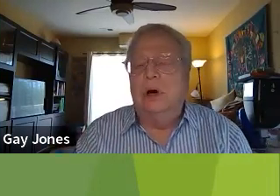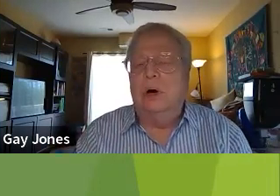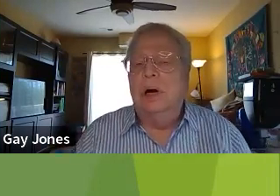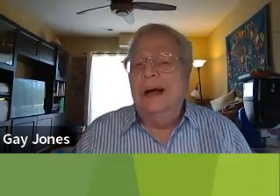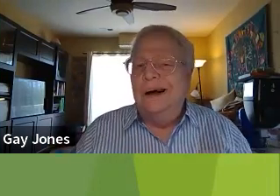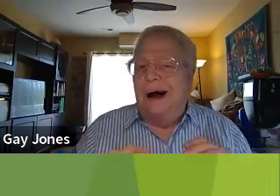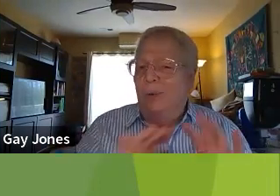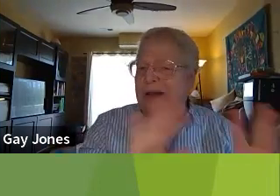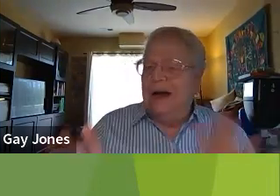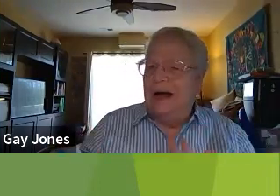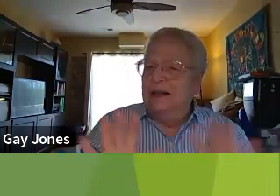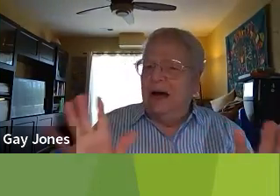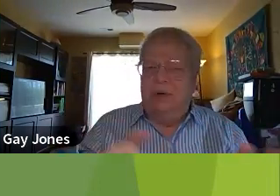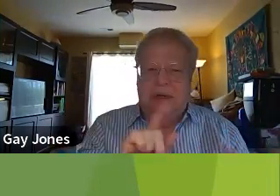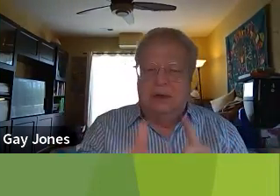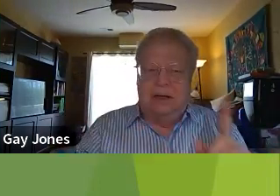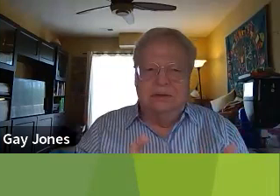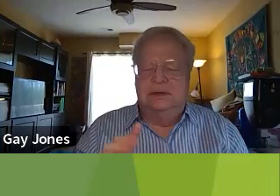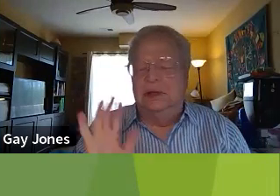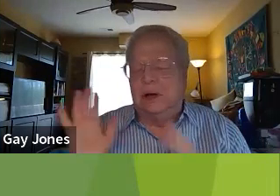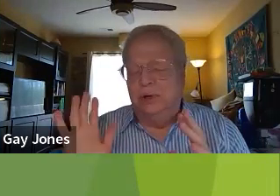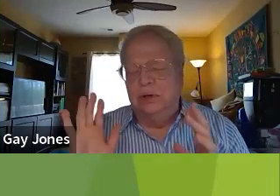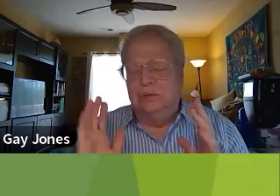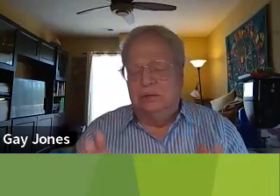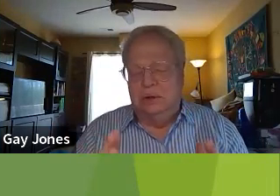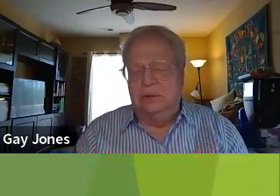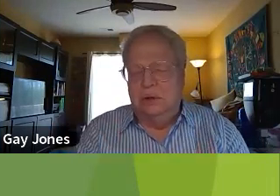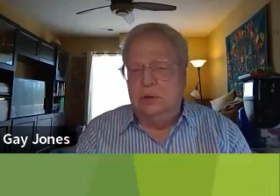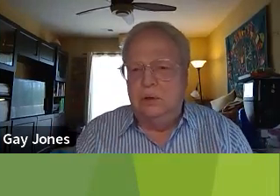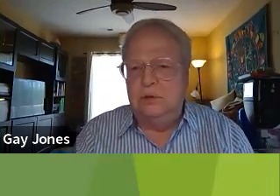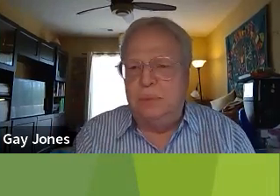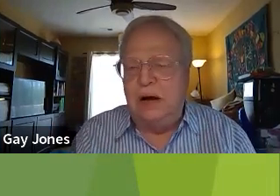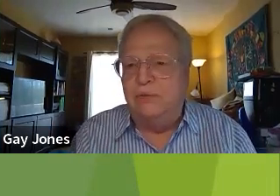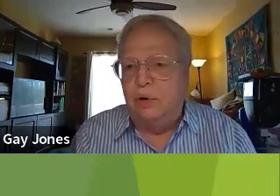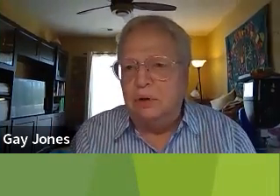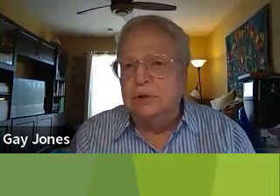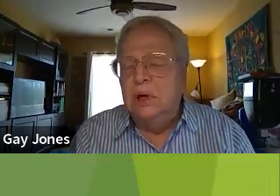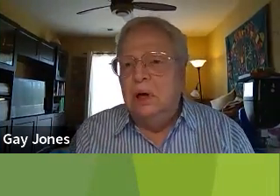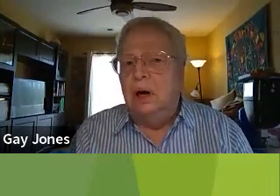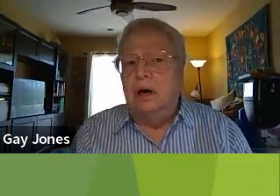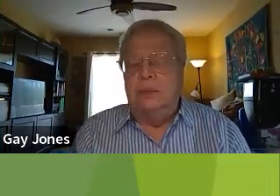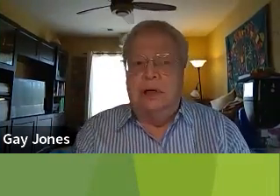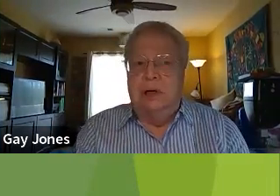So I wanted to add that, because I didn't see that piece in terms of platforms, and